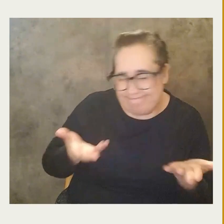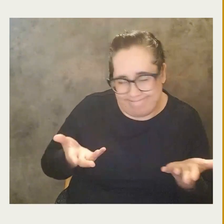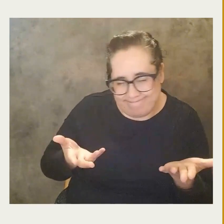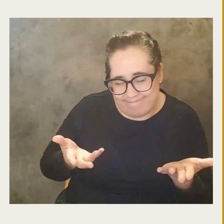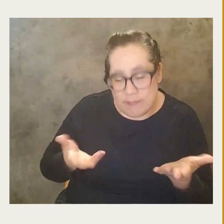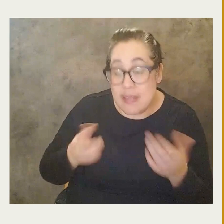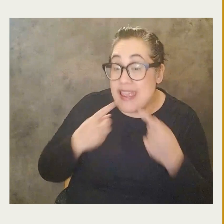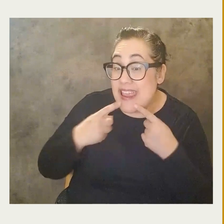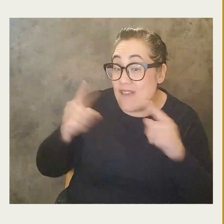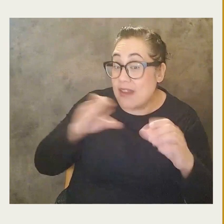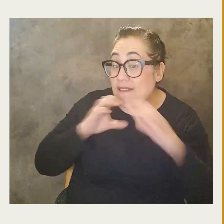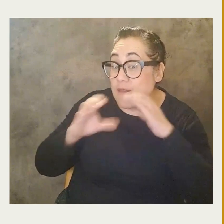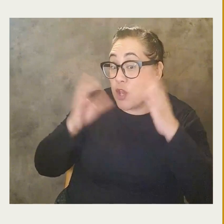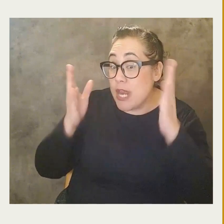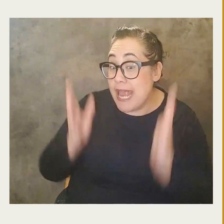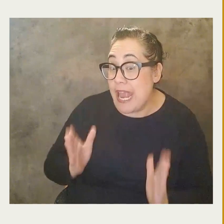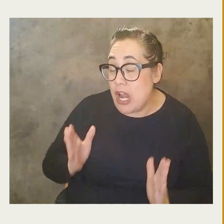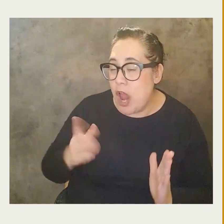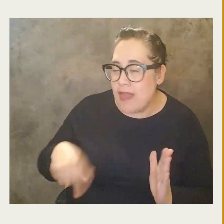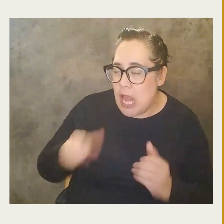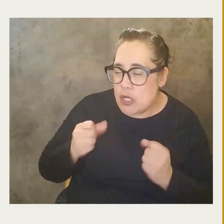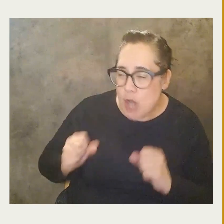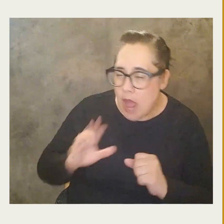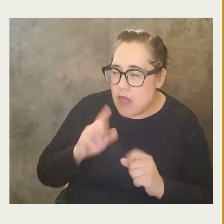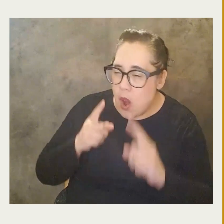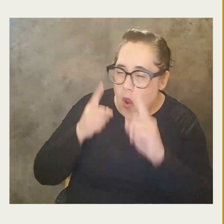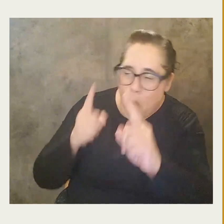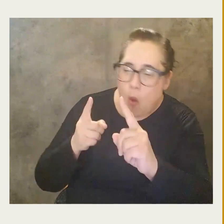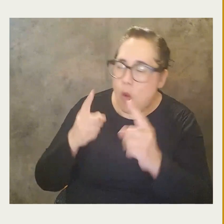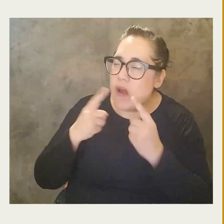Effective communicators try to achieve their goals in ways ...